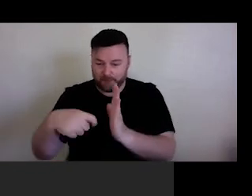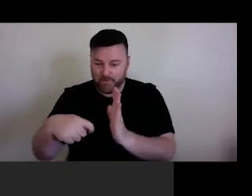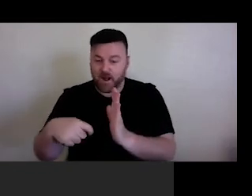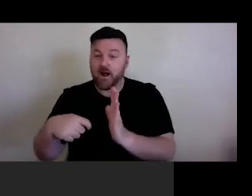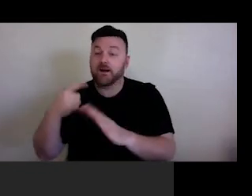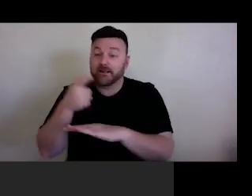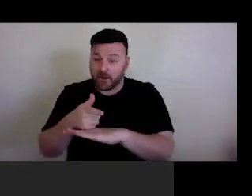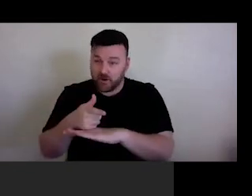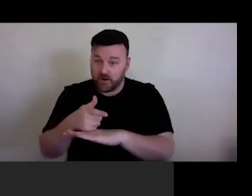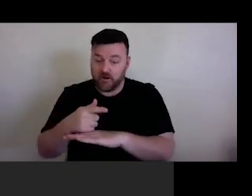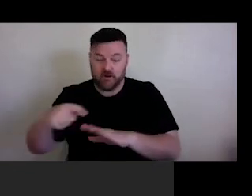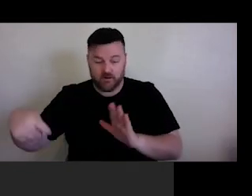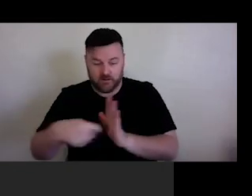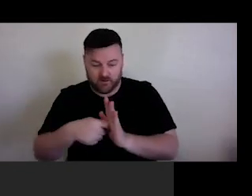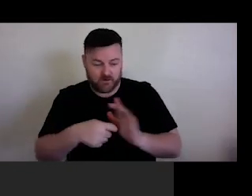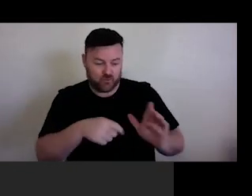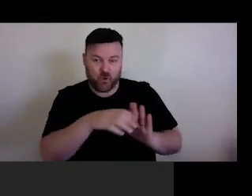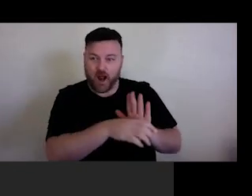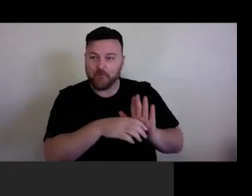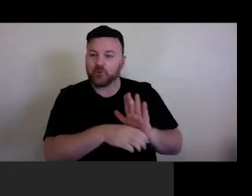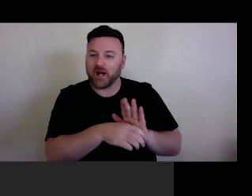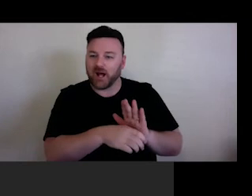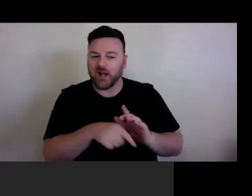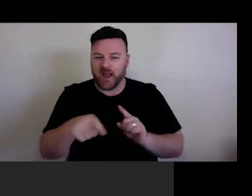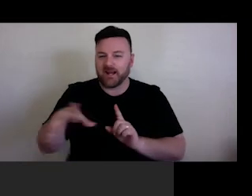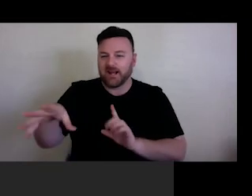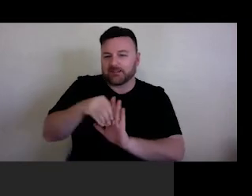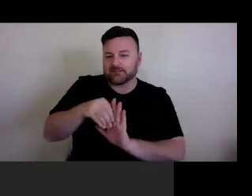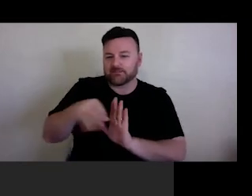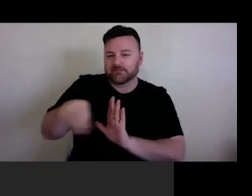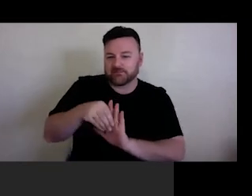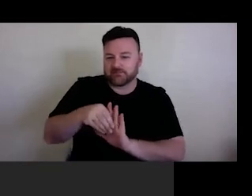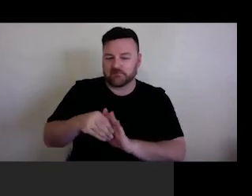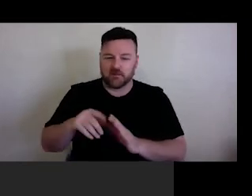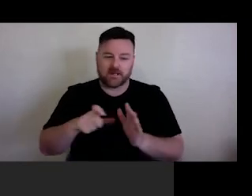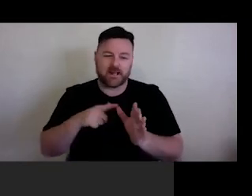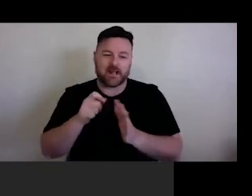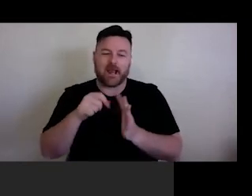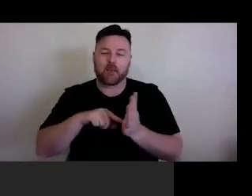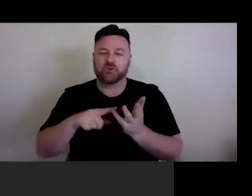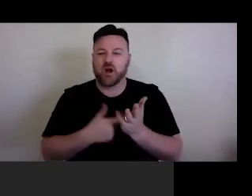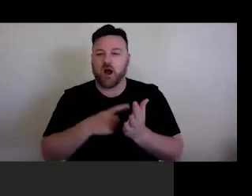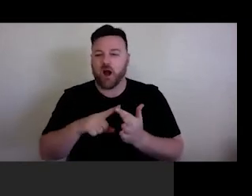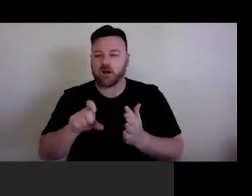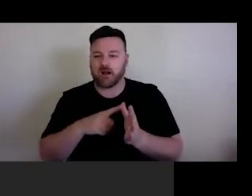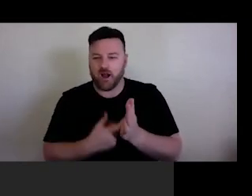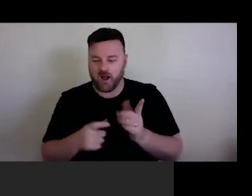into your computer. So it's called a capture card and what it does is, yeah, basically takes the video that's coming in from your camera